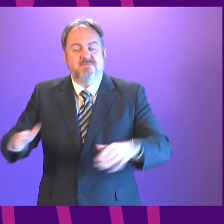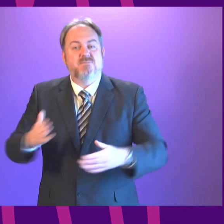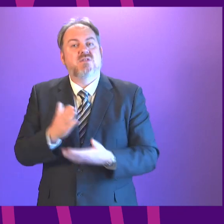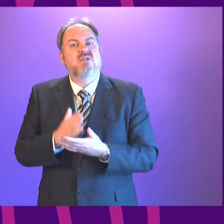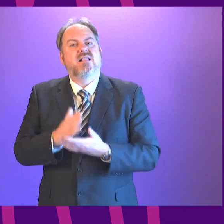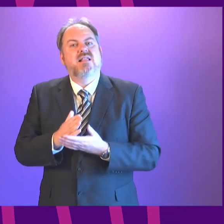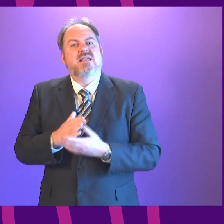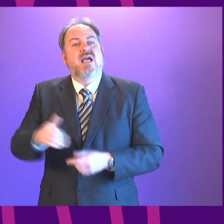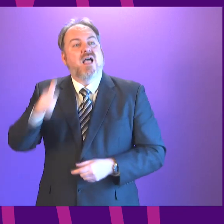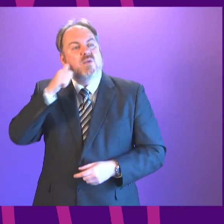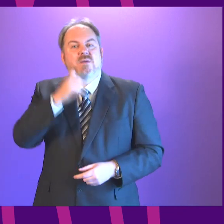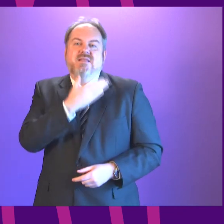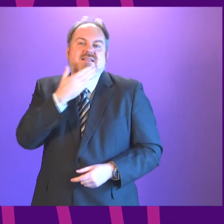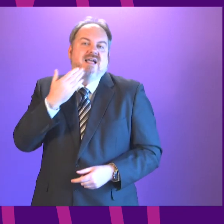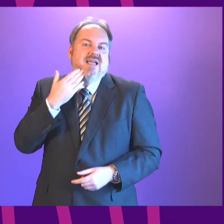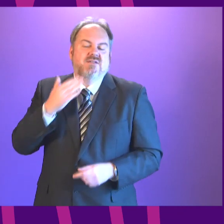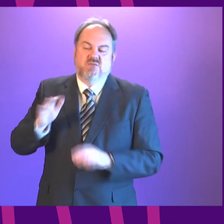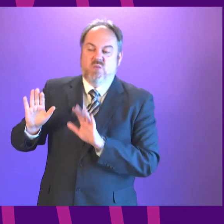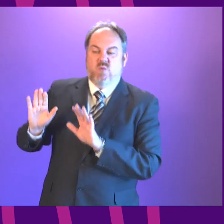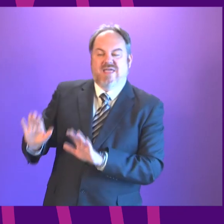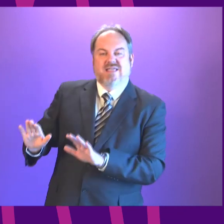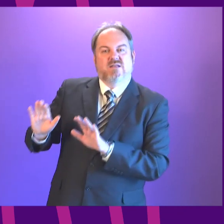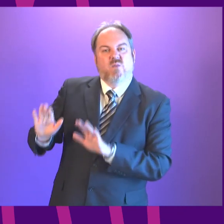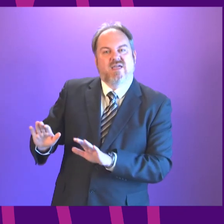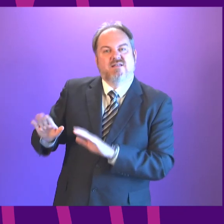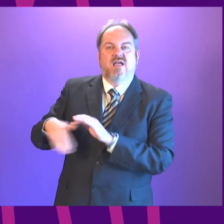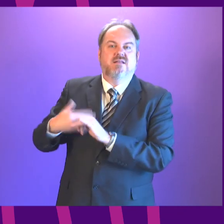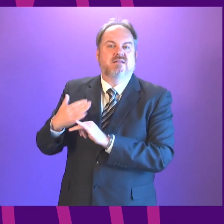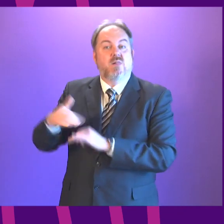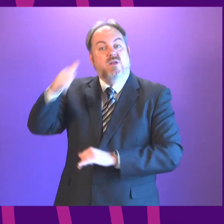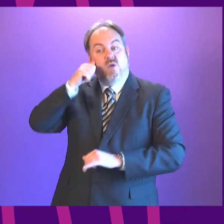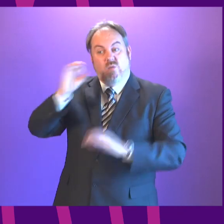few weeks until preliminary analysis becomes more concrete and confidence intervals narrow.